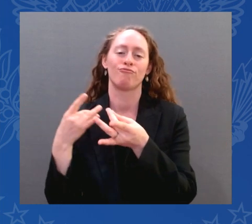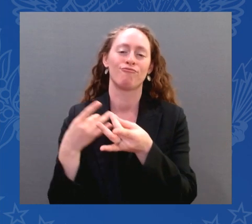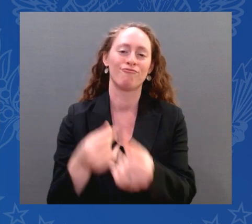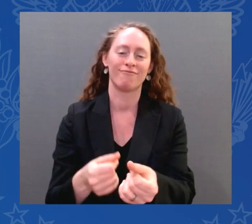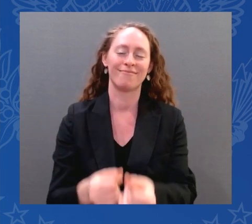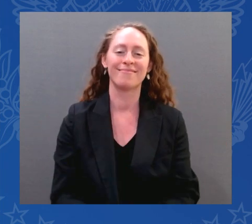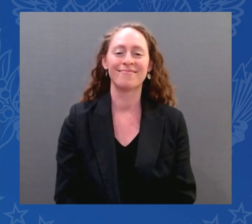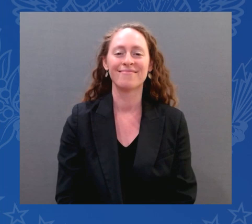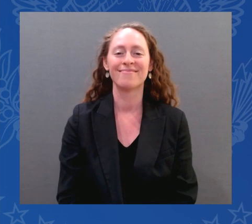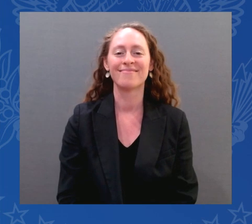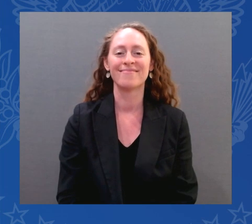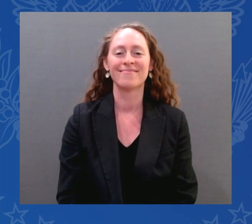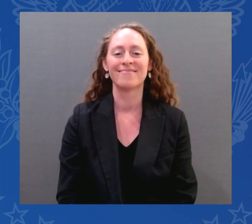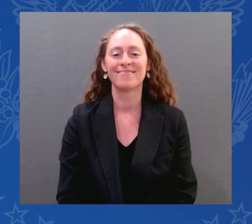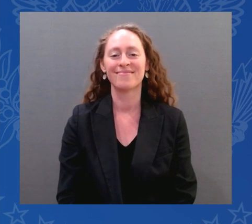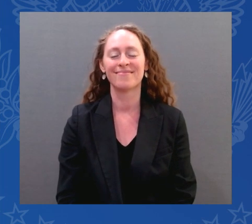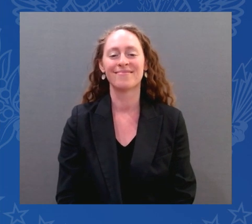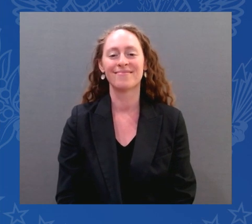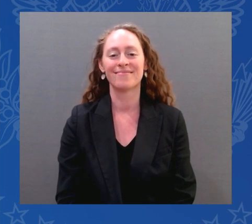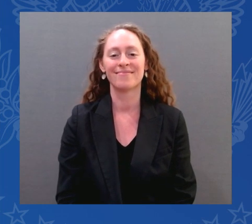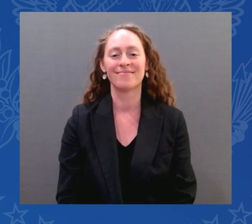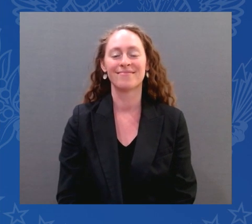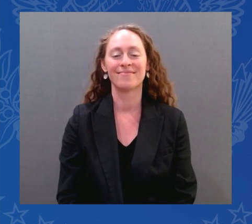put their differences aside for the sake of our country.